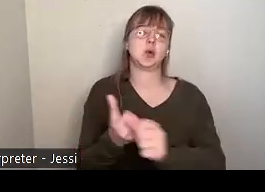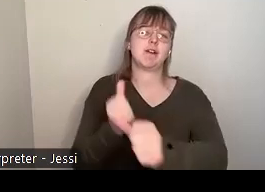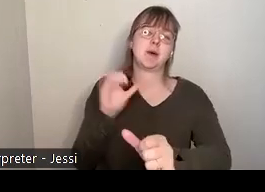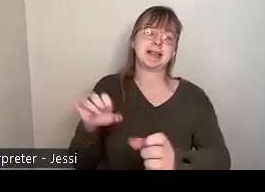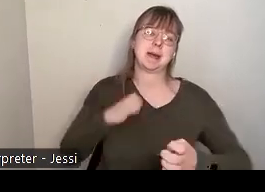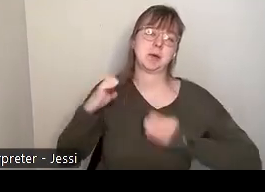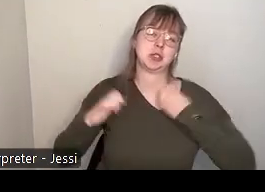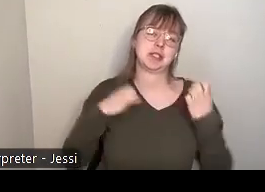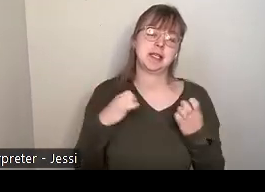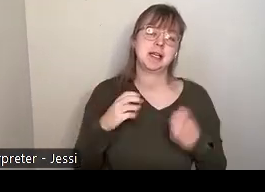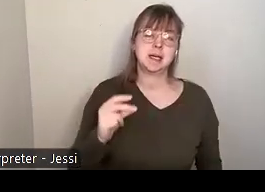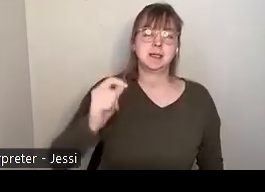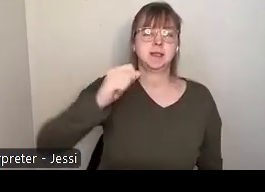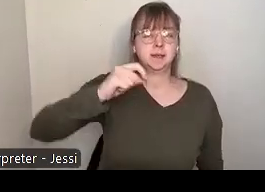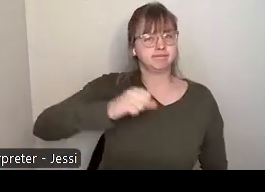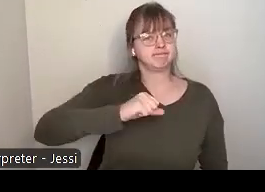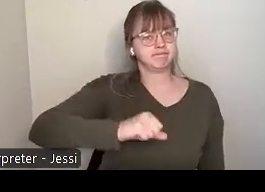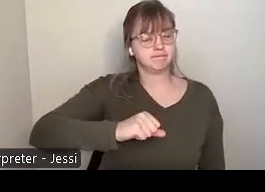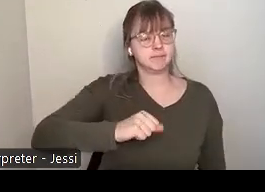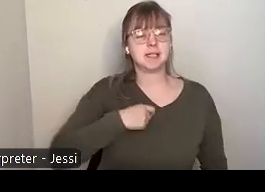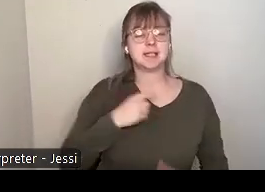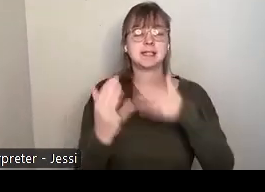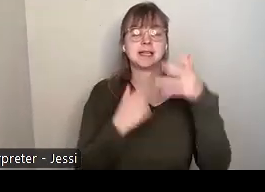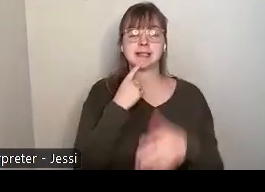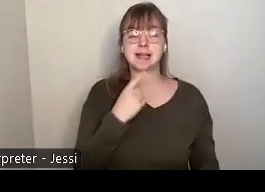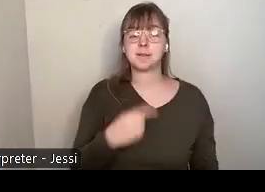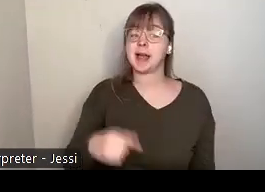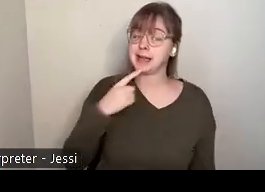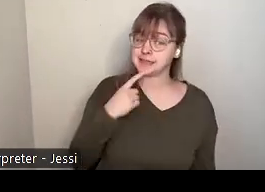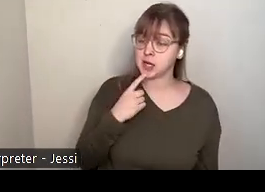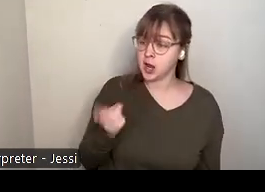instinct is this is what society says to do so I said I'll chop it up I'll put in a bowl I'll put